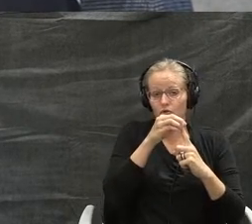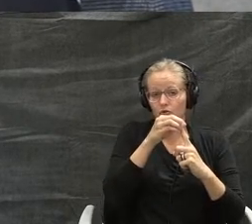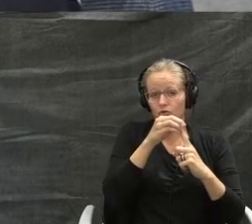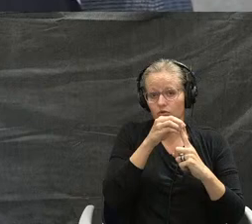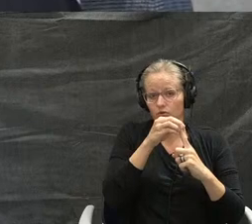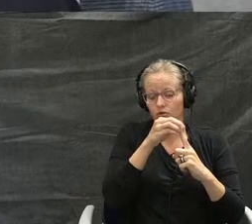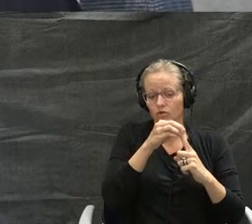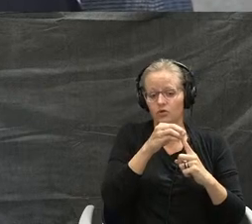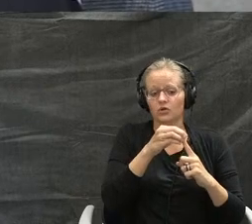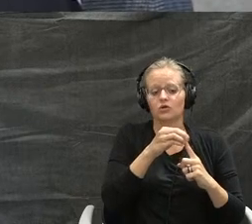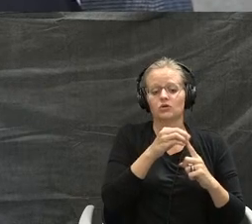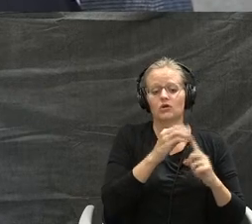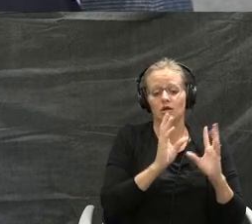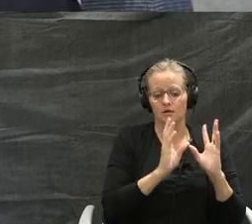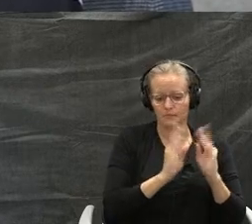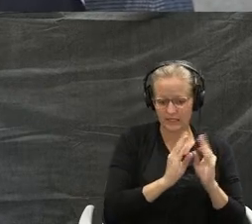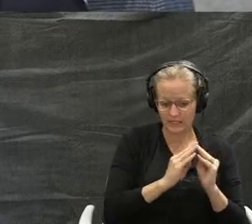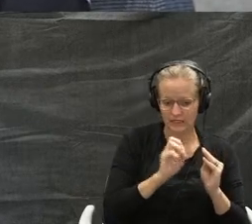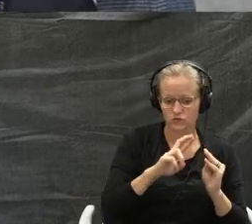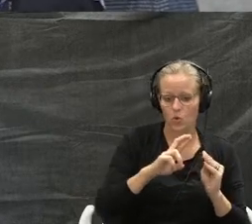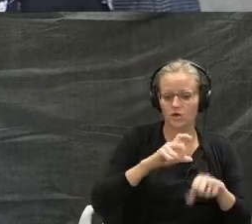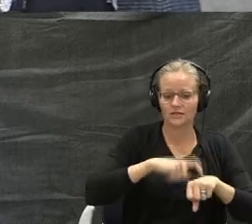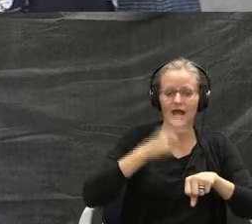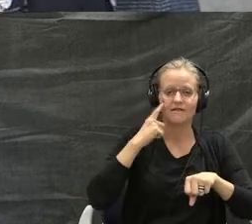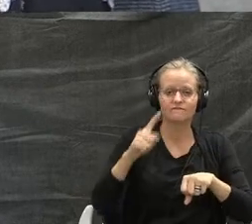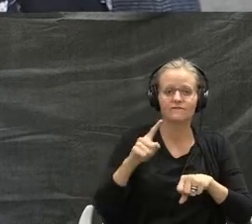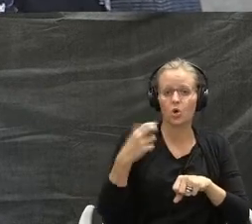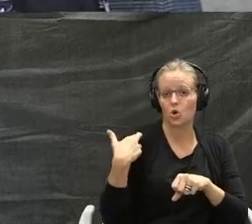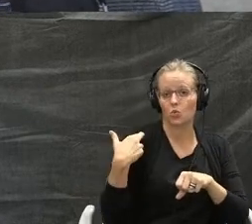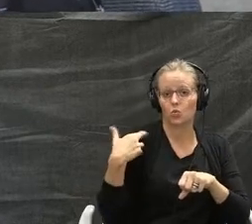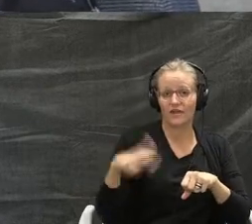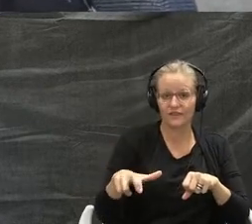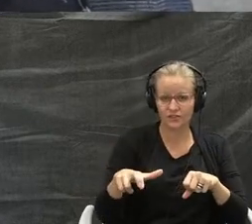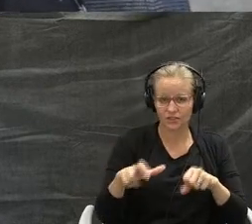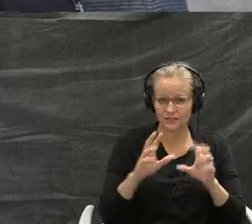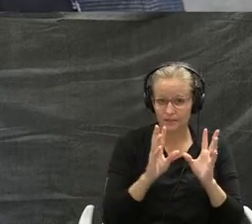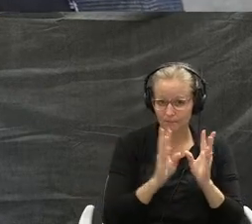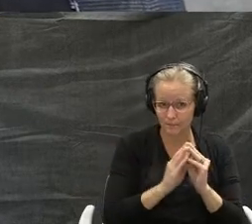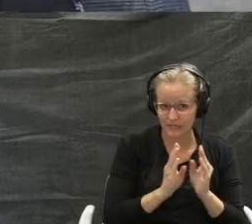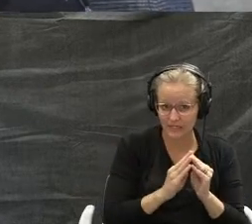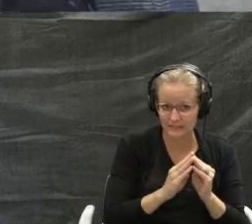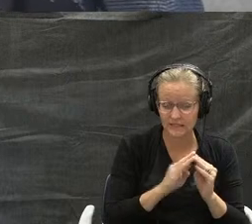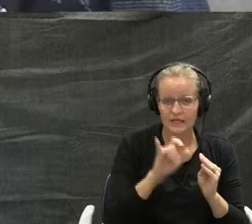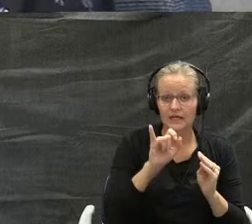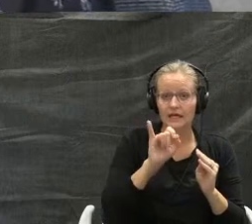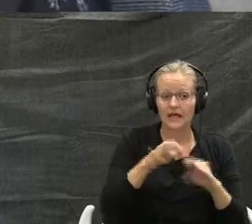take place after regular school dismissal but would not fit into a second session scenario?